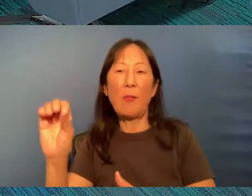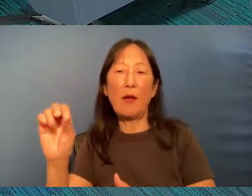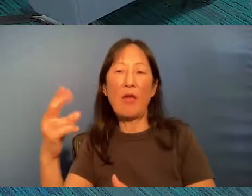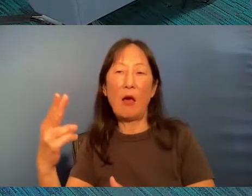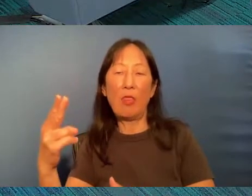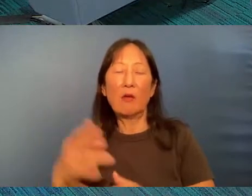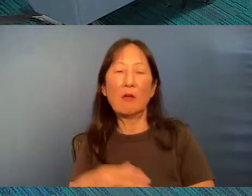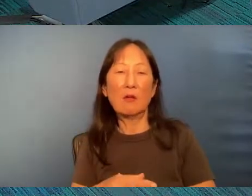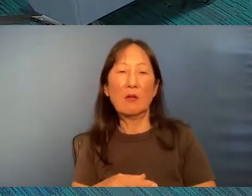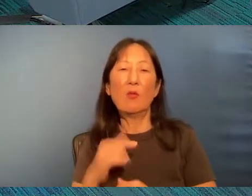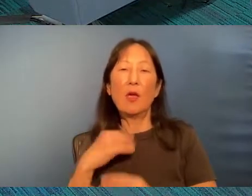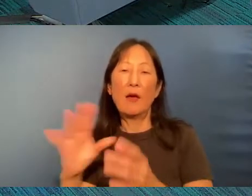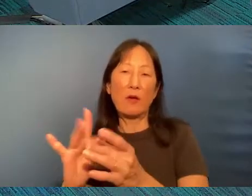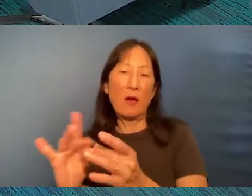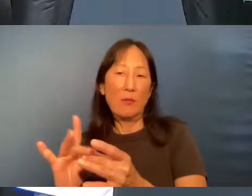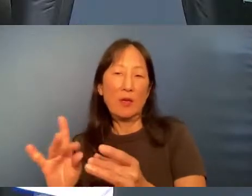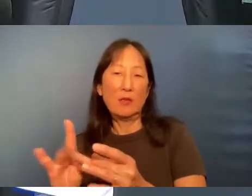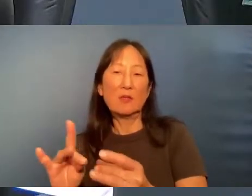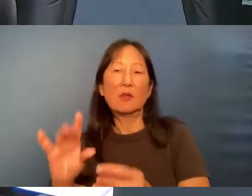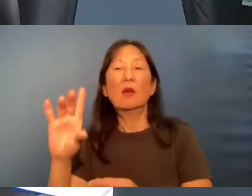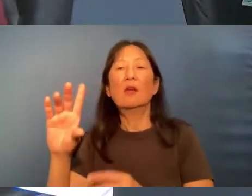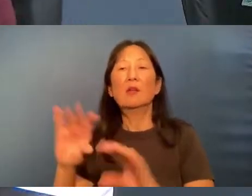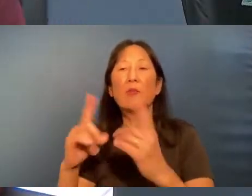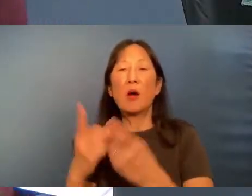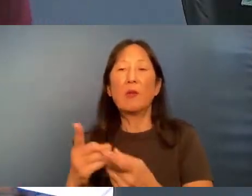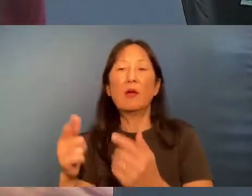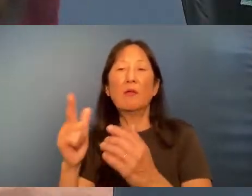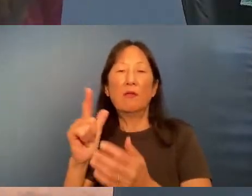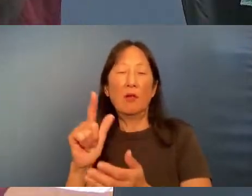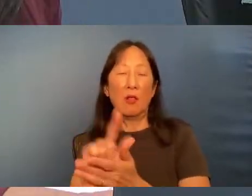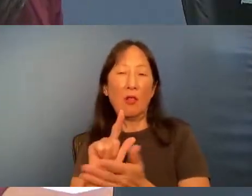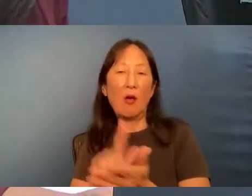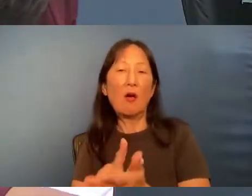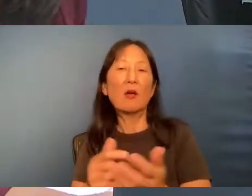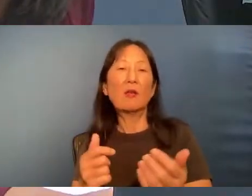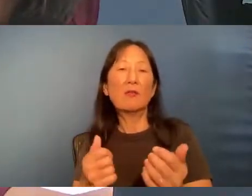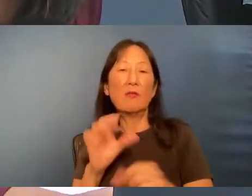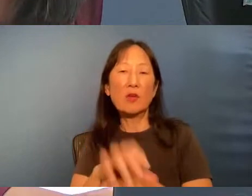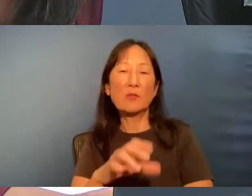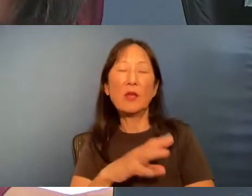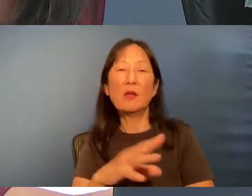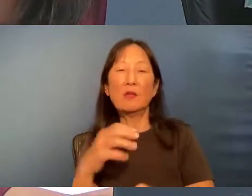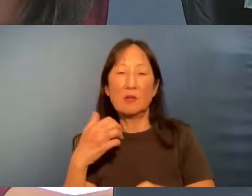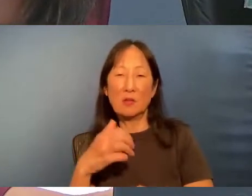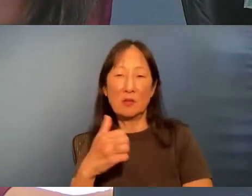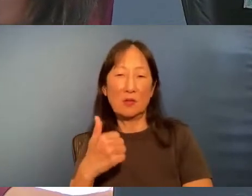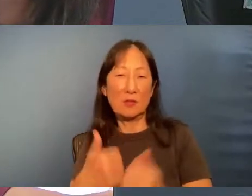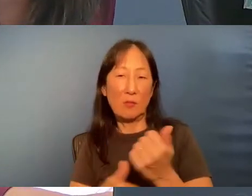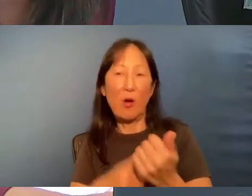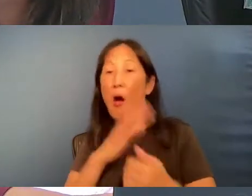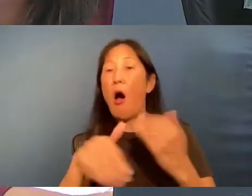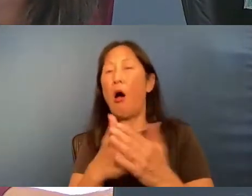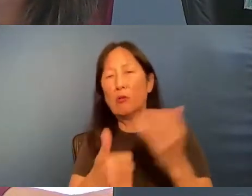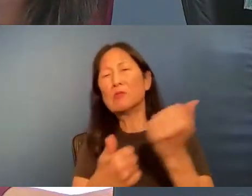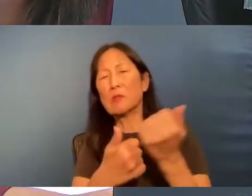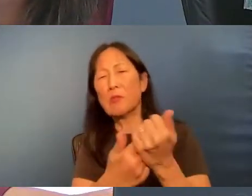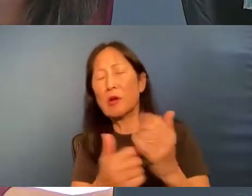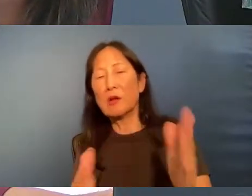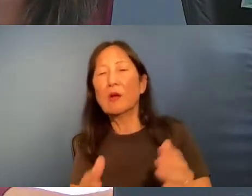We have comments, department of Law enforcement in support as well as these are all in support. Hawaii County Police Department, Maui County, department